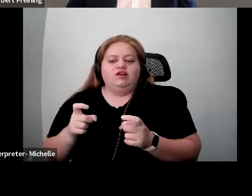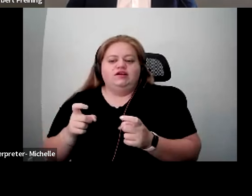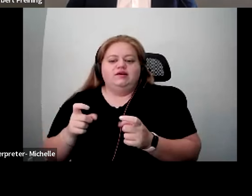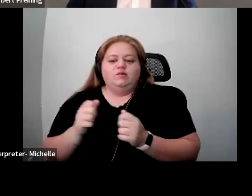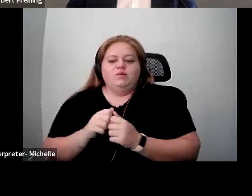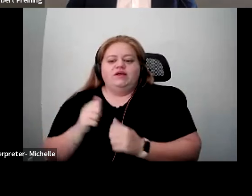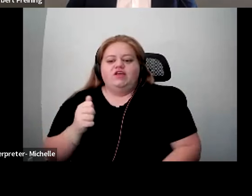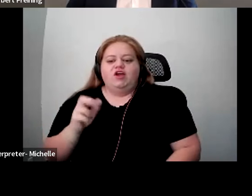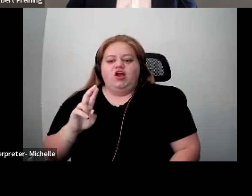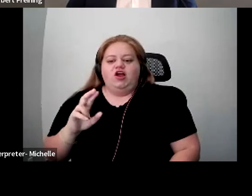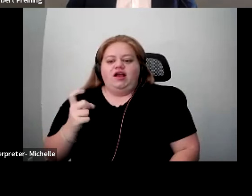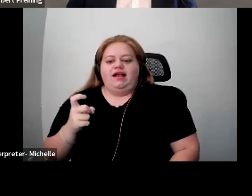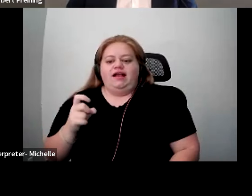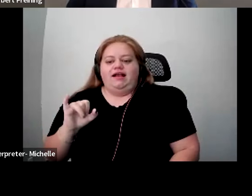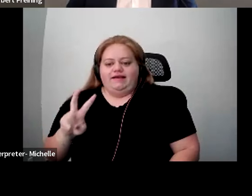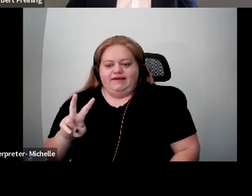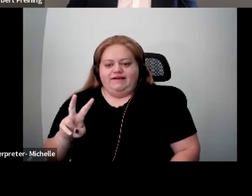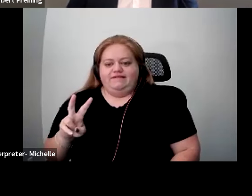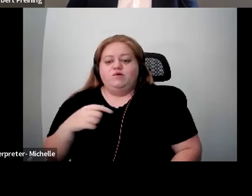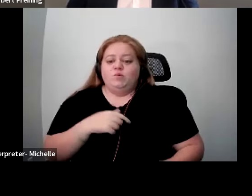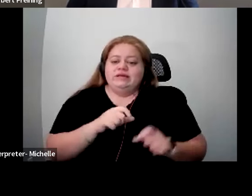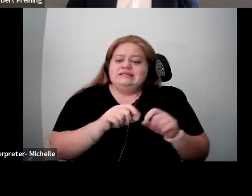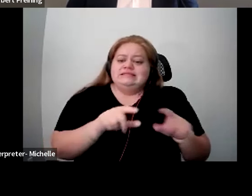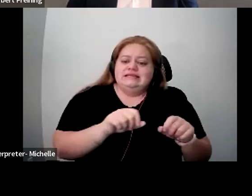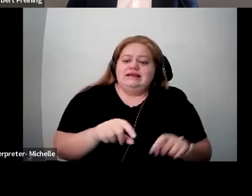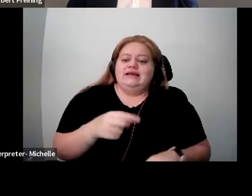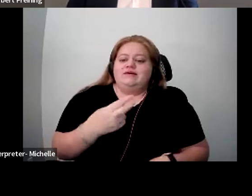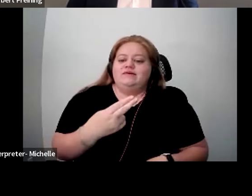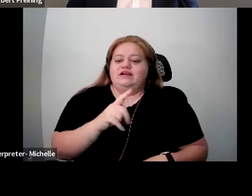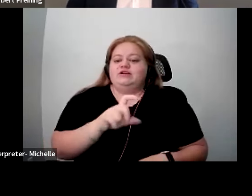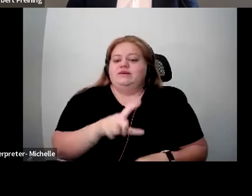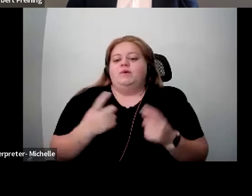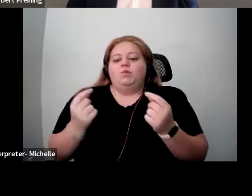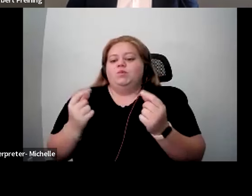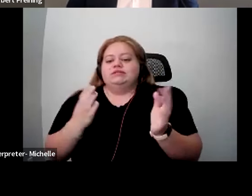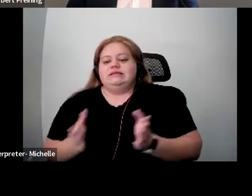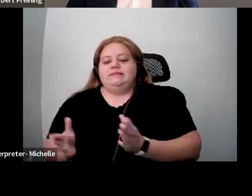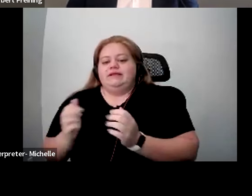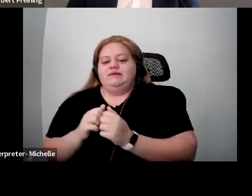We've rolled out HTML. What's the story with PDF looking ahead? What are your hopes?